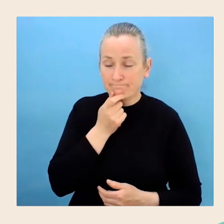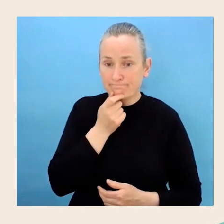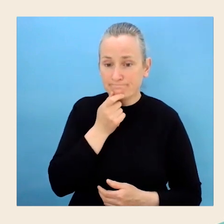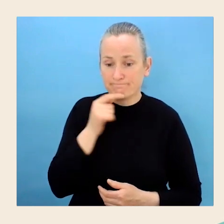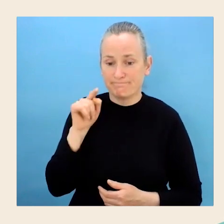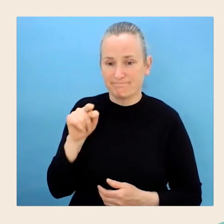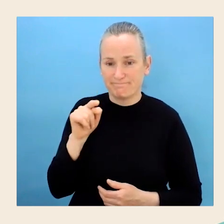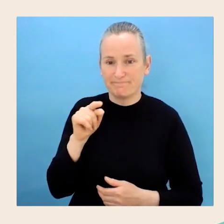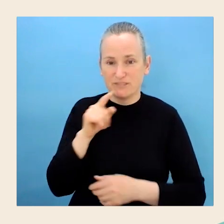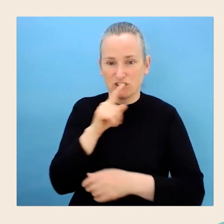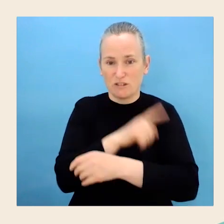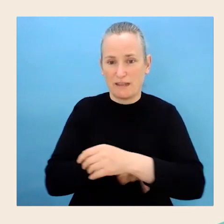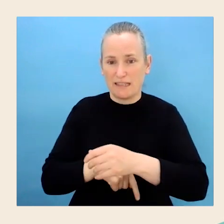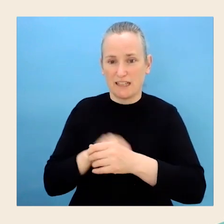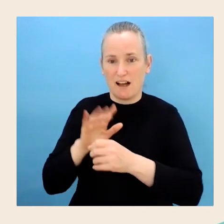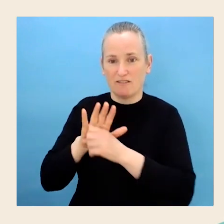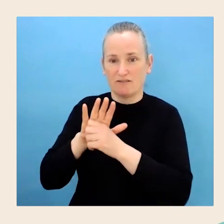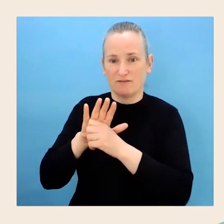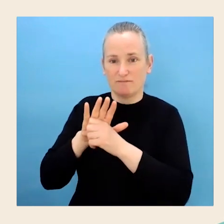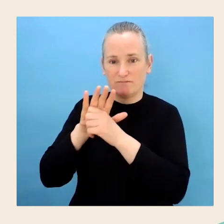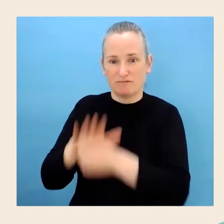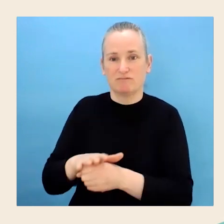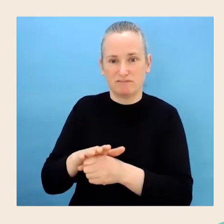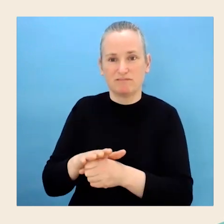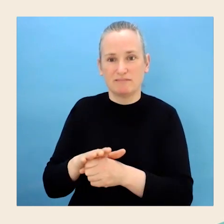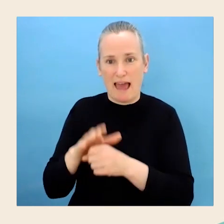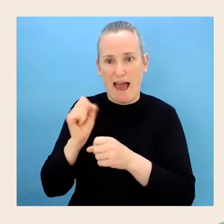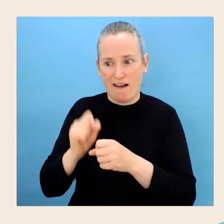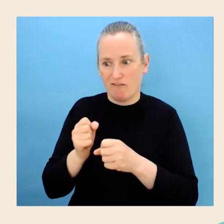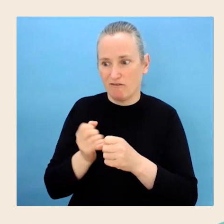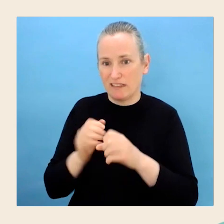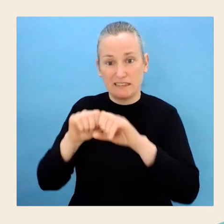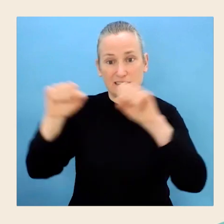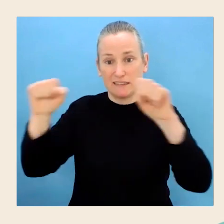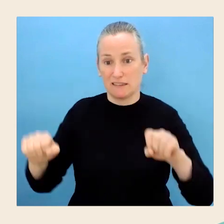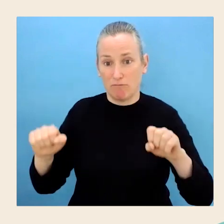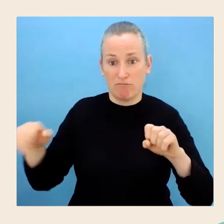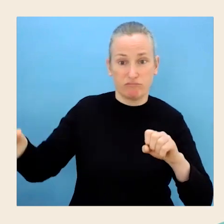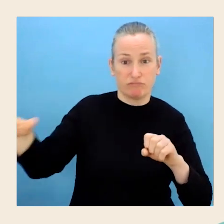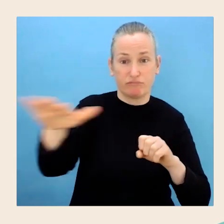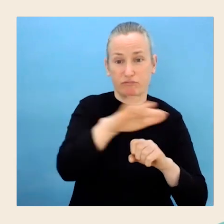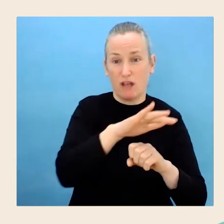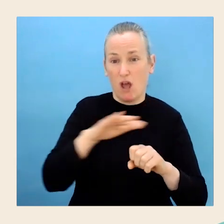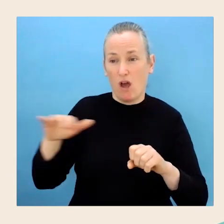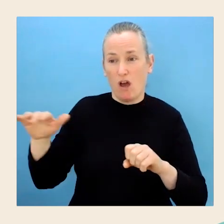You have to dismantle it, just as we dismantle white supremacy.